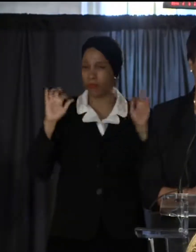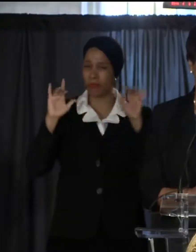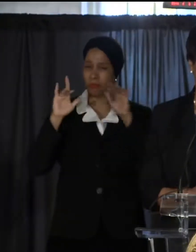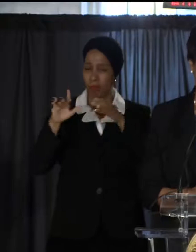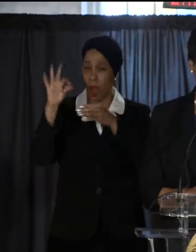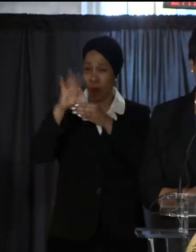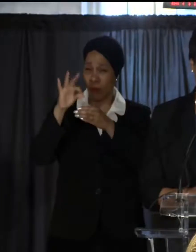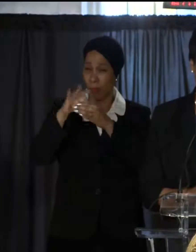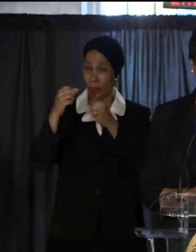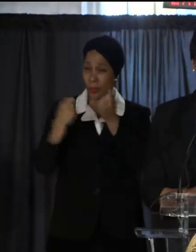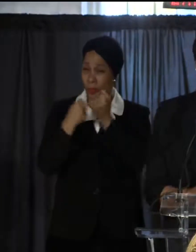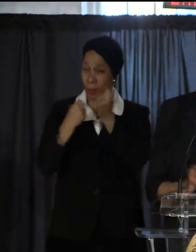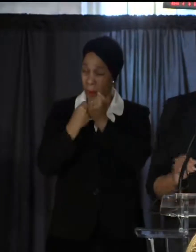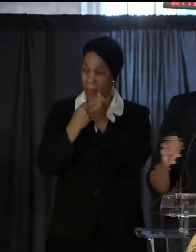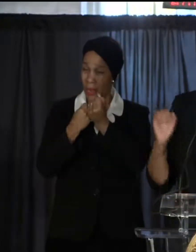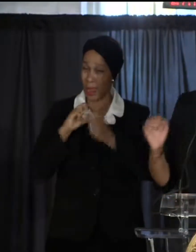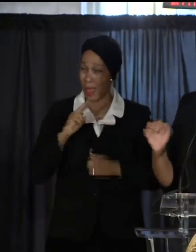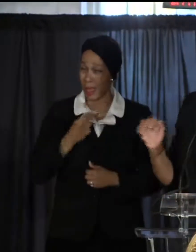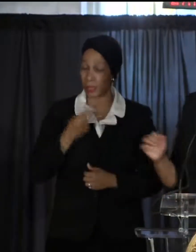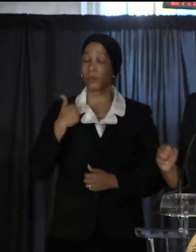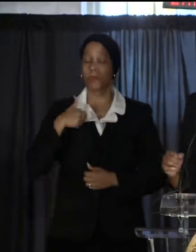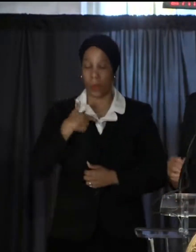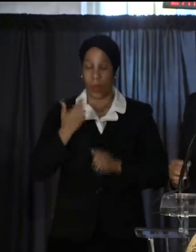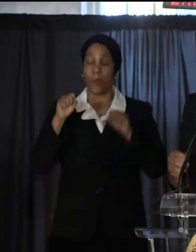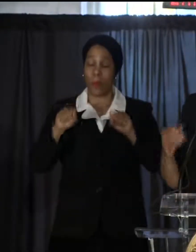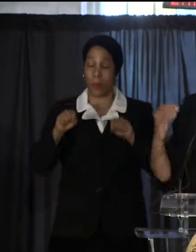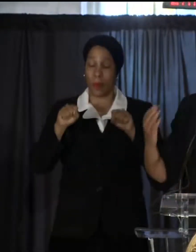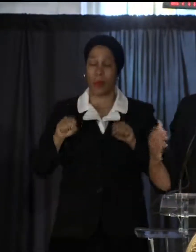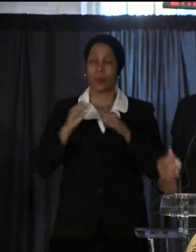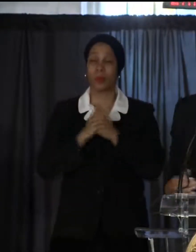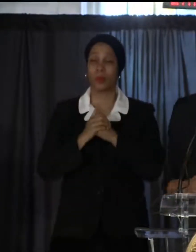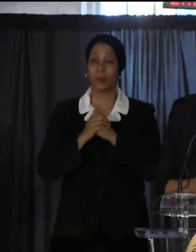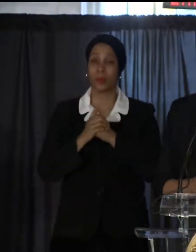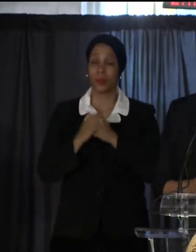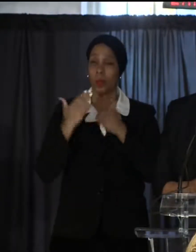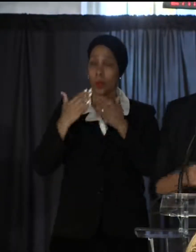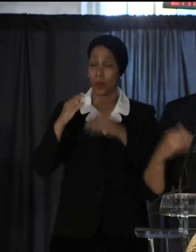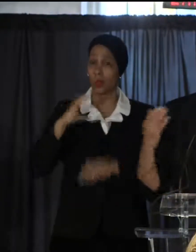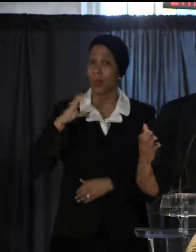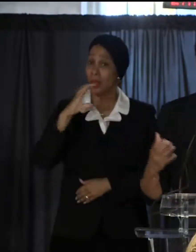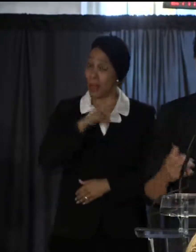BEHIND US THEN WE WOULD BE ABLE TO GO TO THE COUNCIL AND GO TO